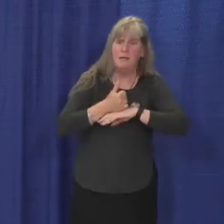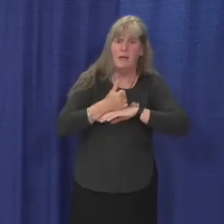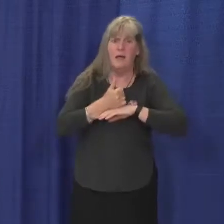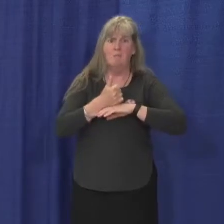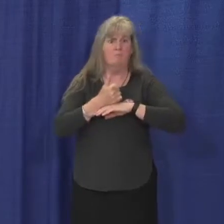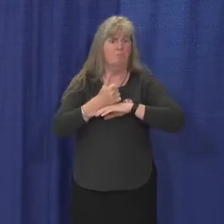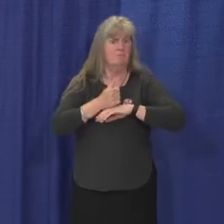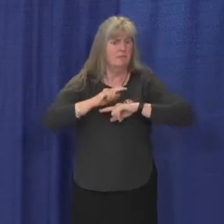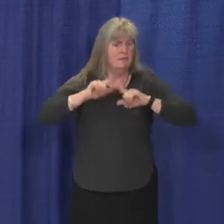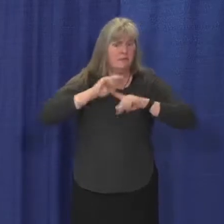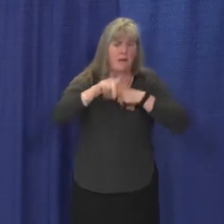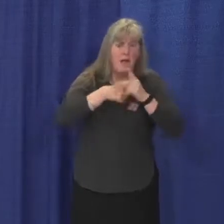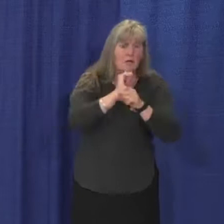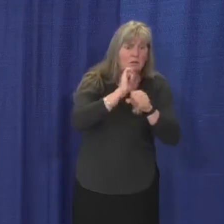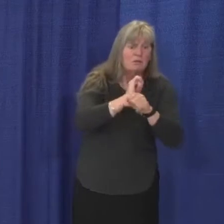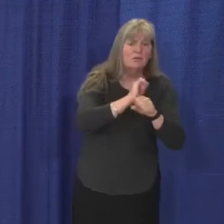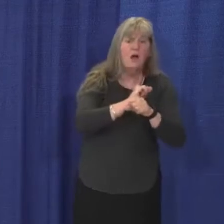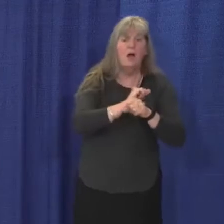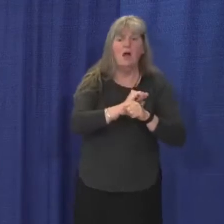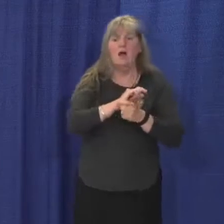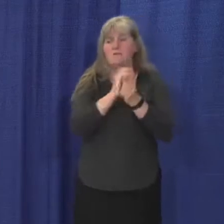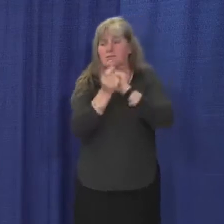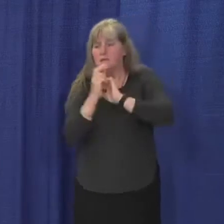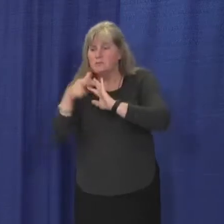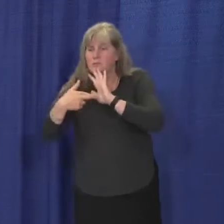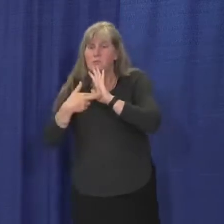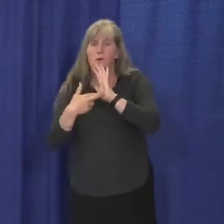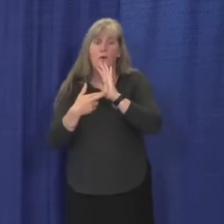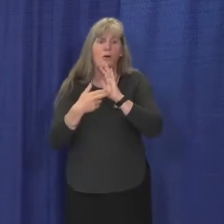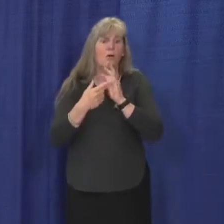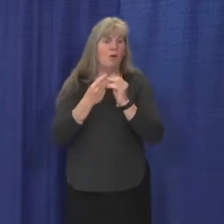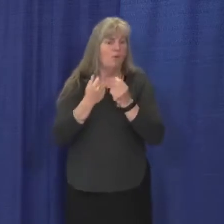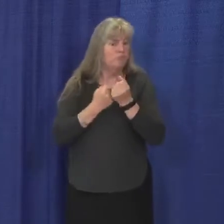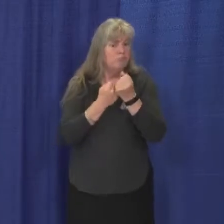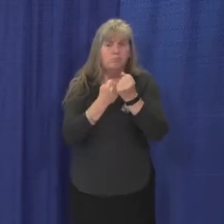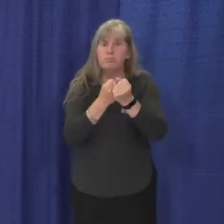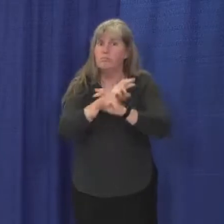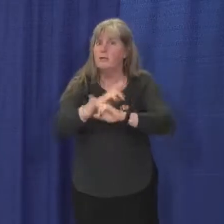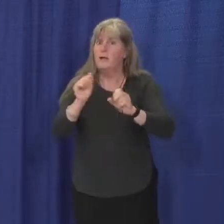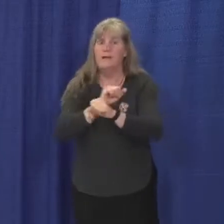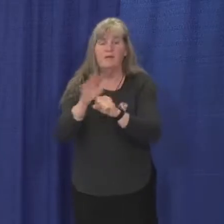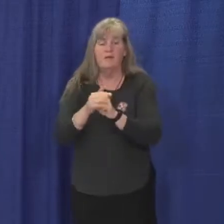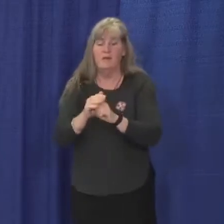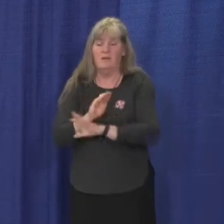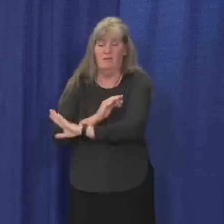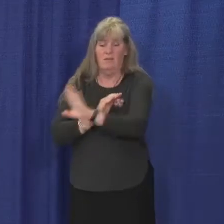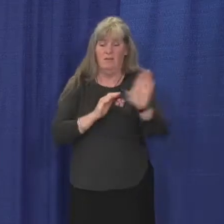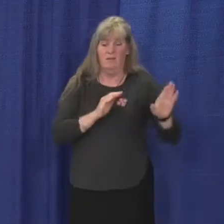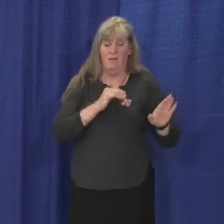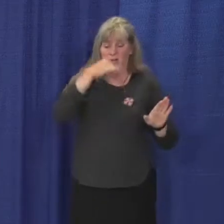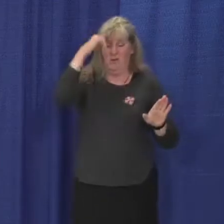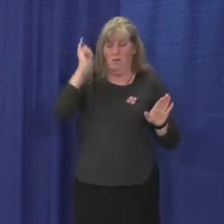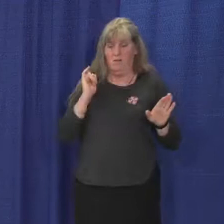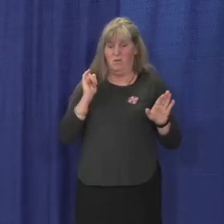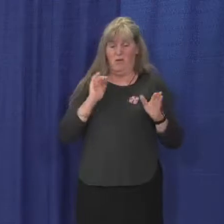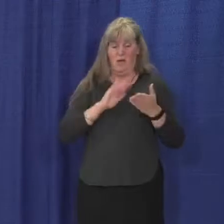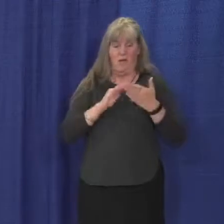who have mobilized and change their roles at work and across